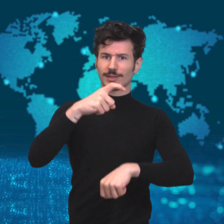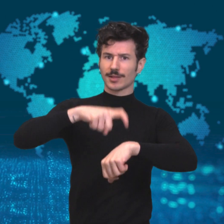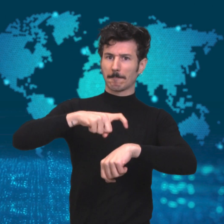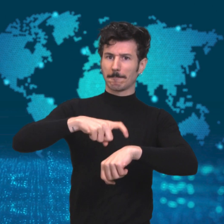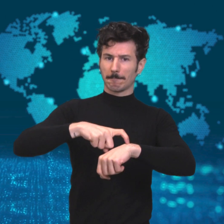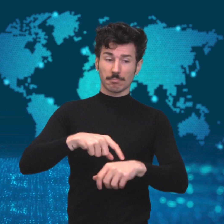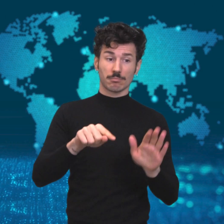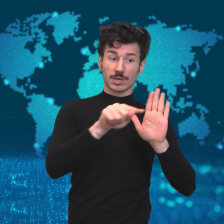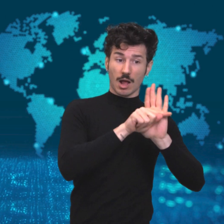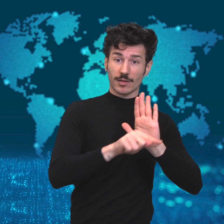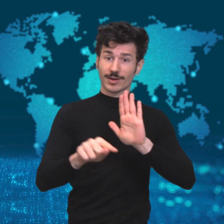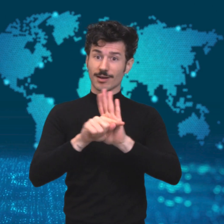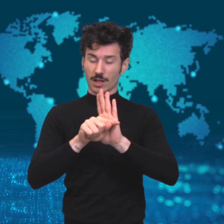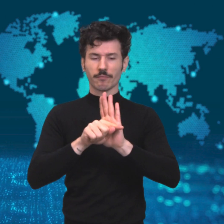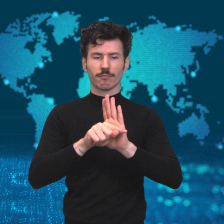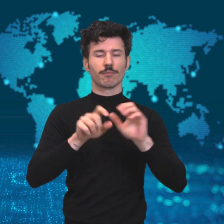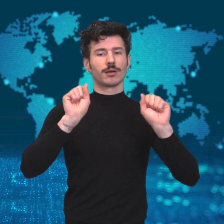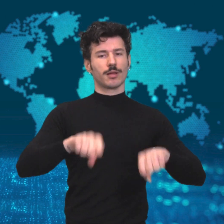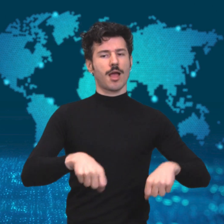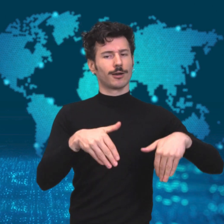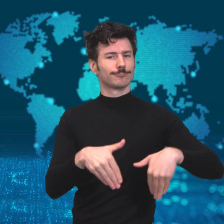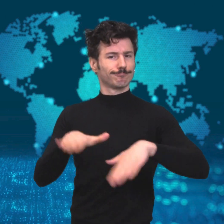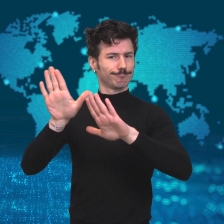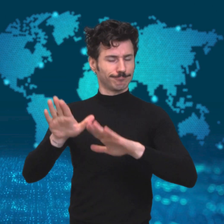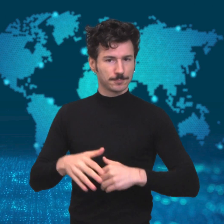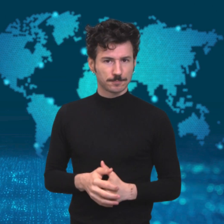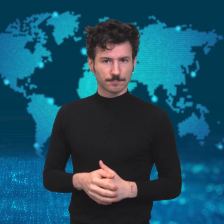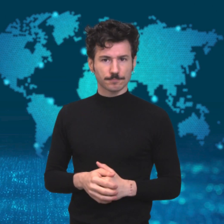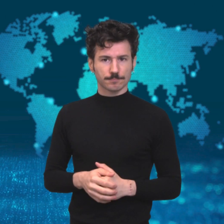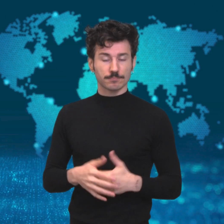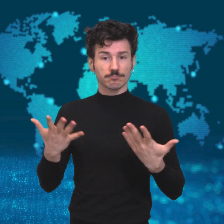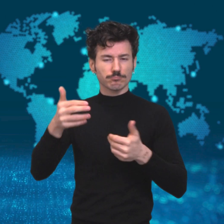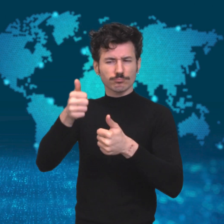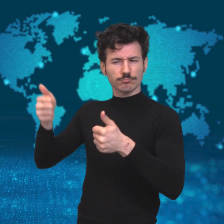period before they are released from quarantine.